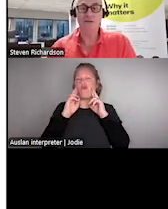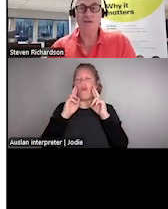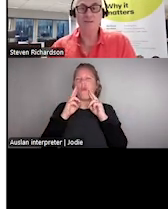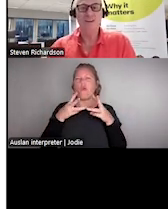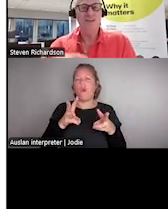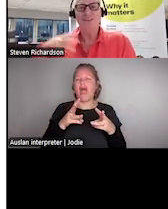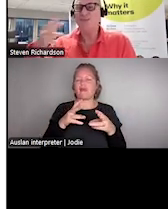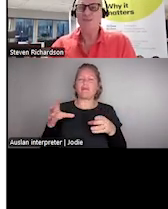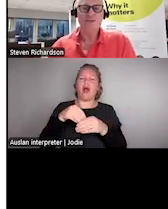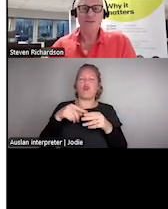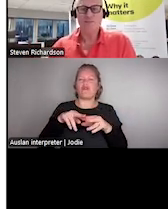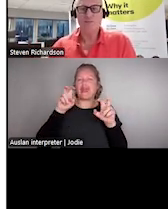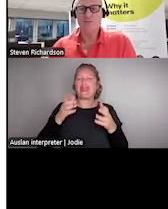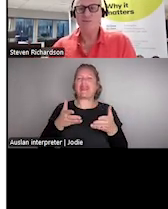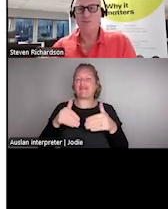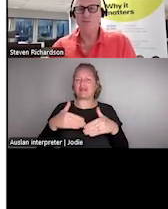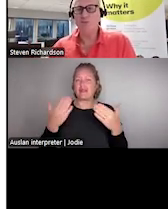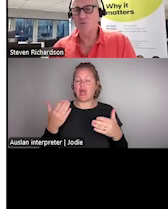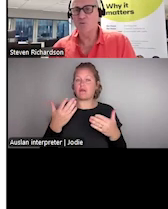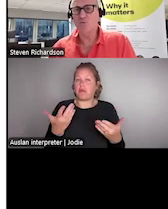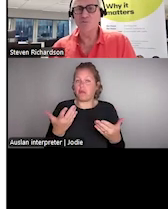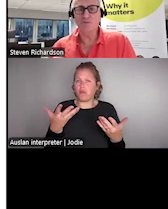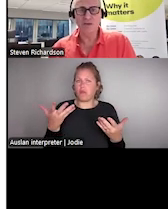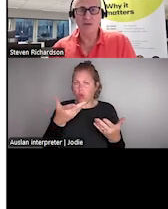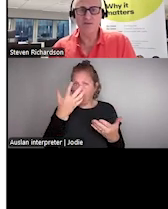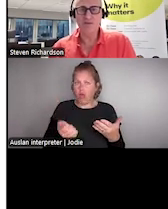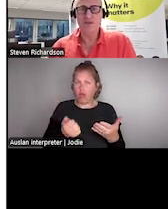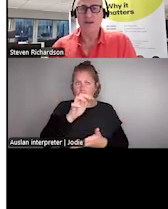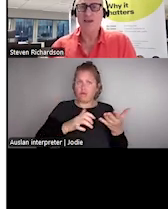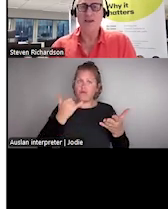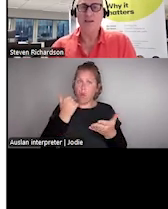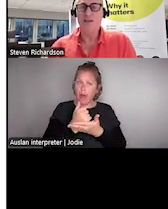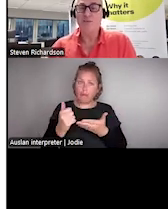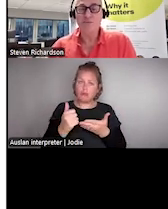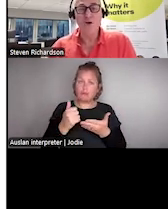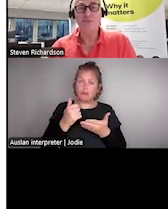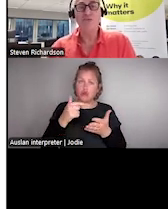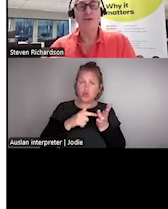Day's. So do you have telephone numbers for calls and texts? And if you don't,